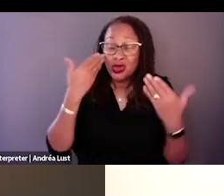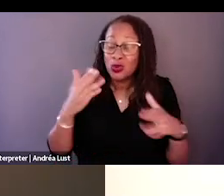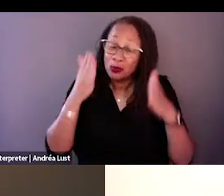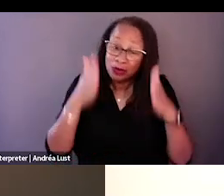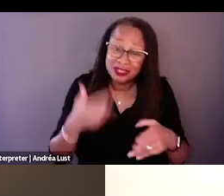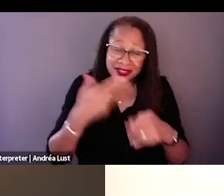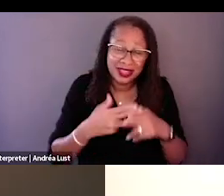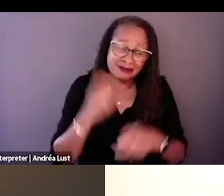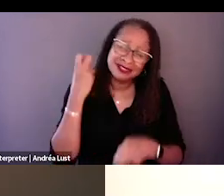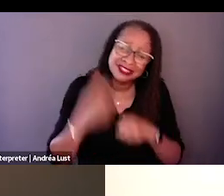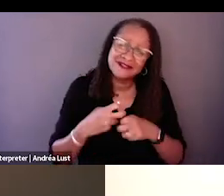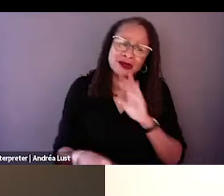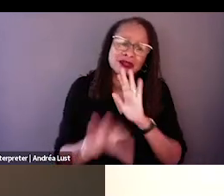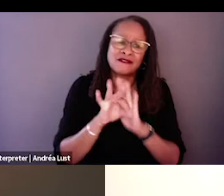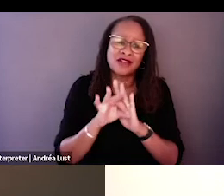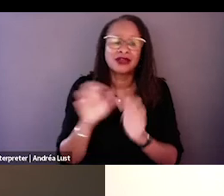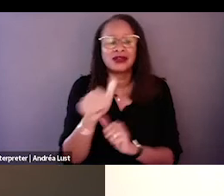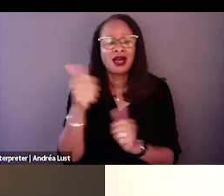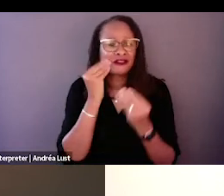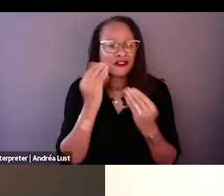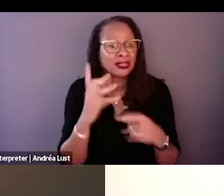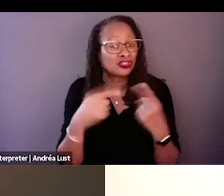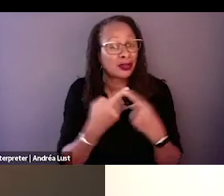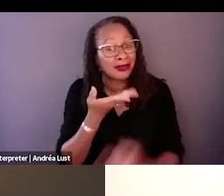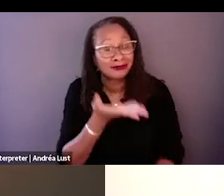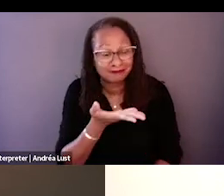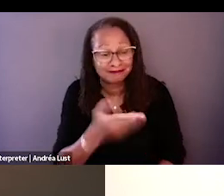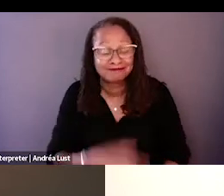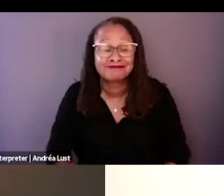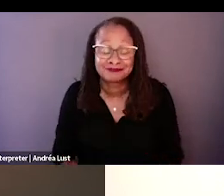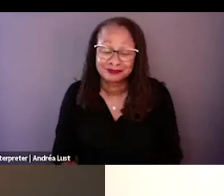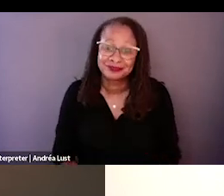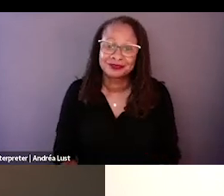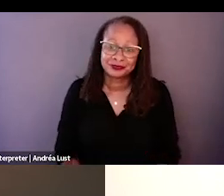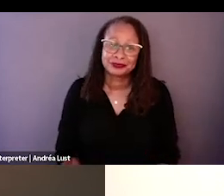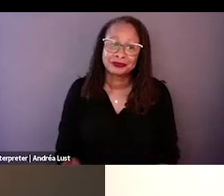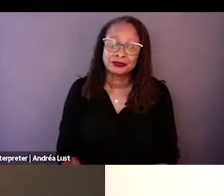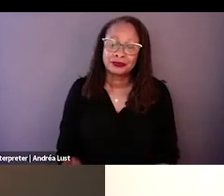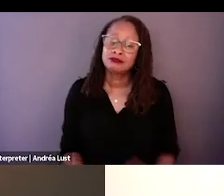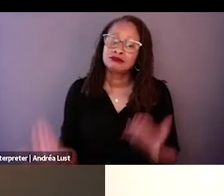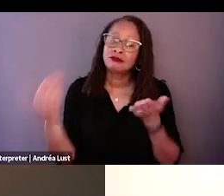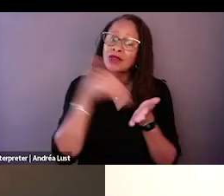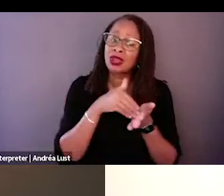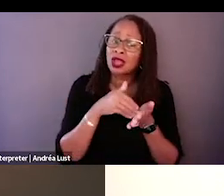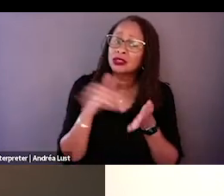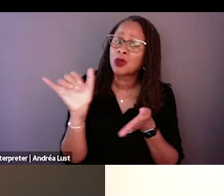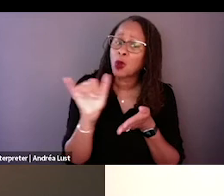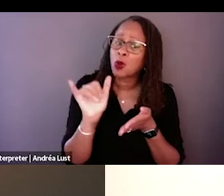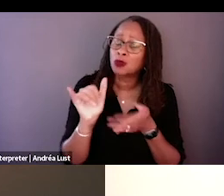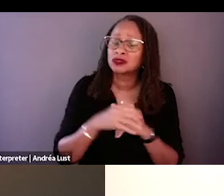It's now a long time ago, but also, almost all of the people that could have known their names were